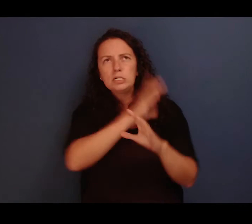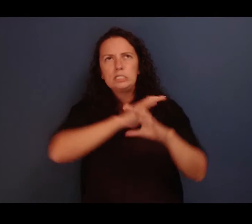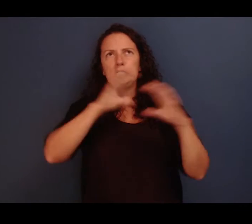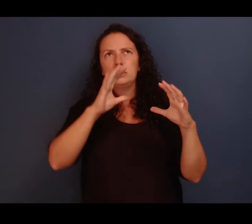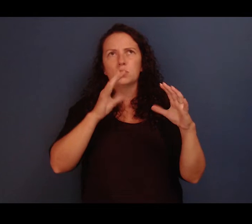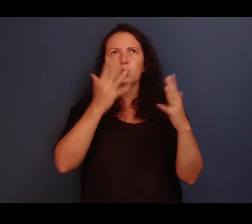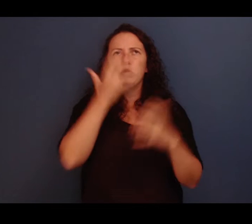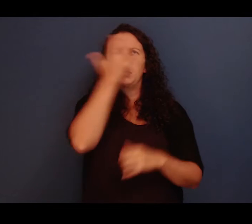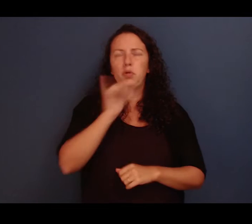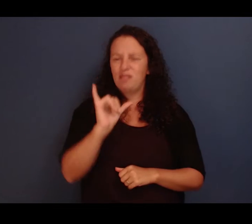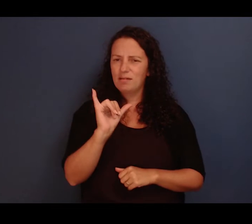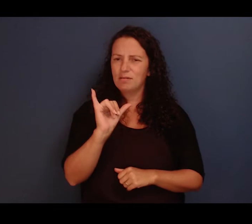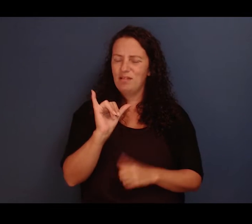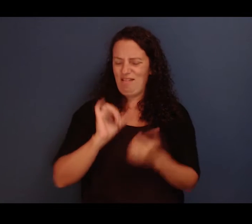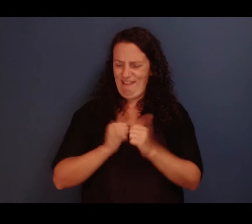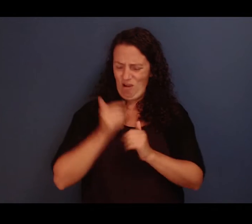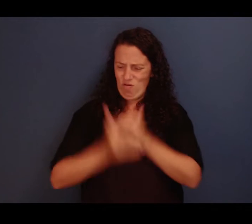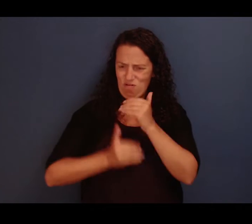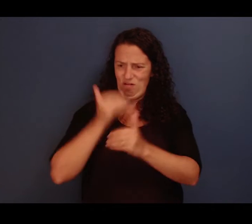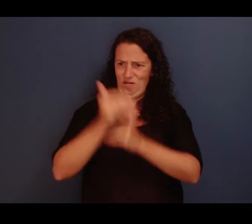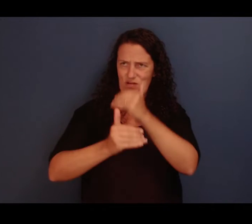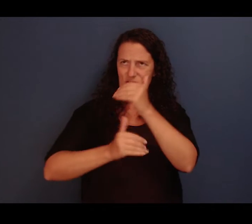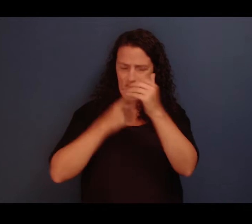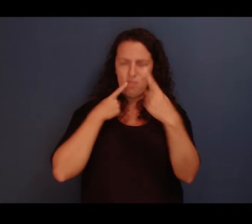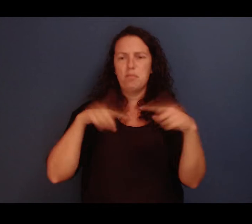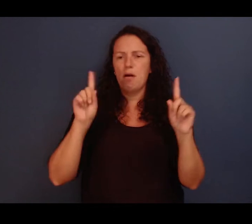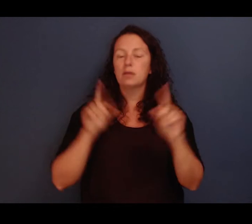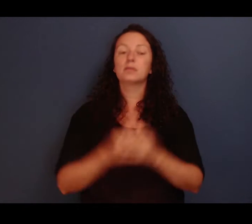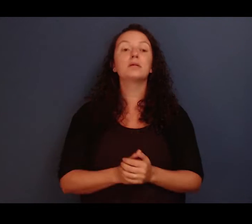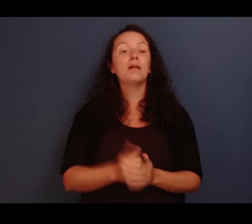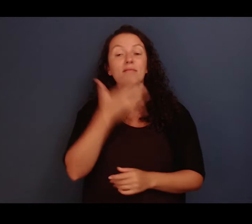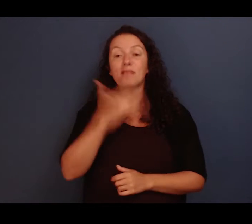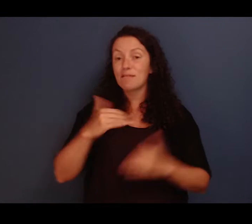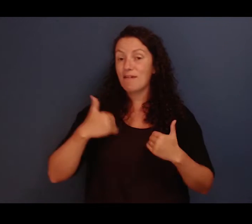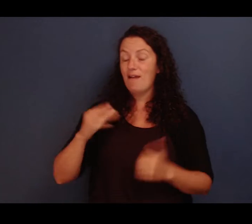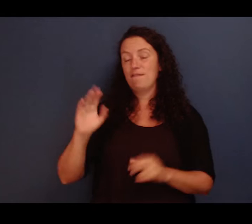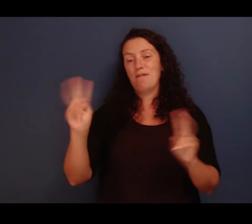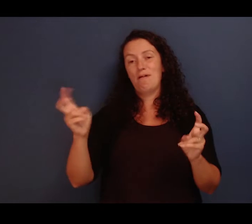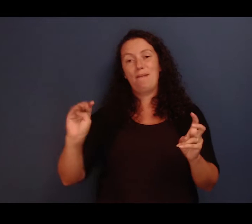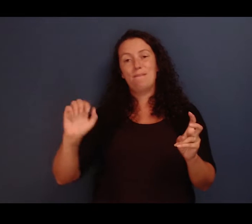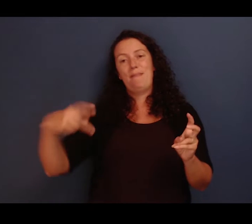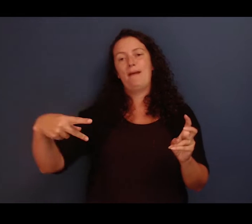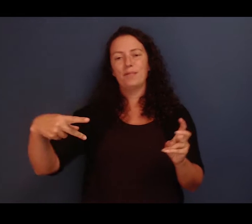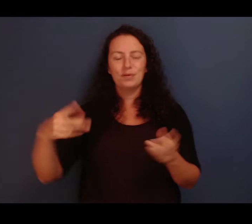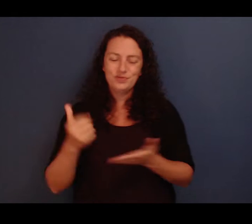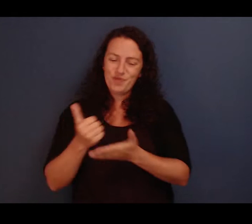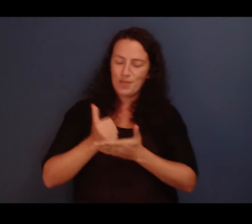we create it together? The great thing is that we have a map to help guide us through this moment and into the